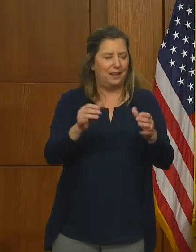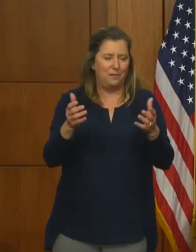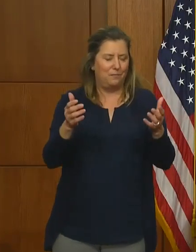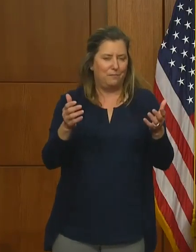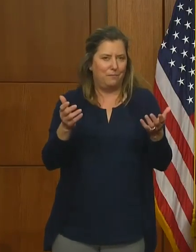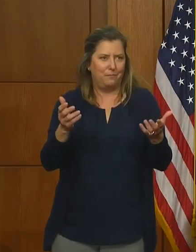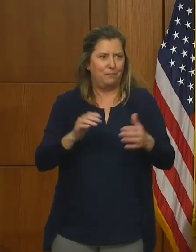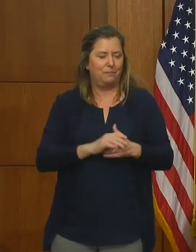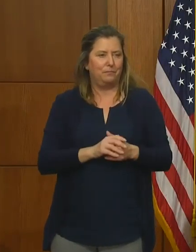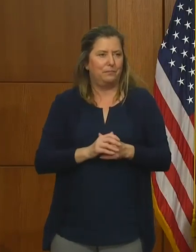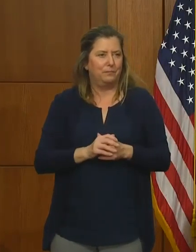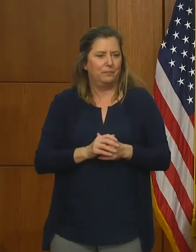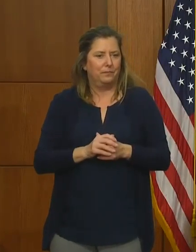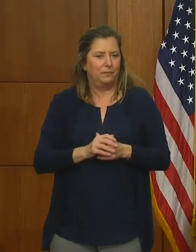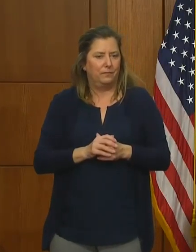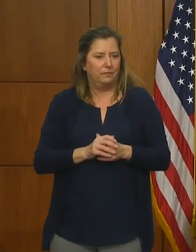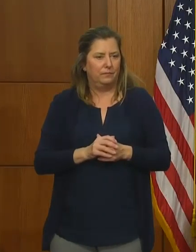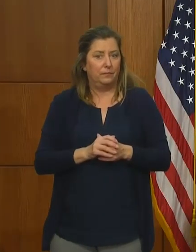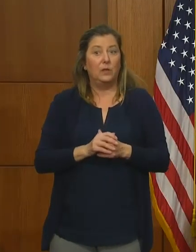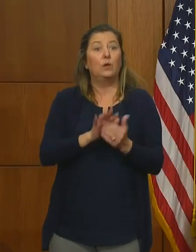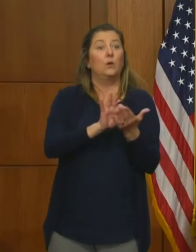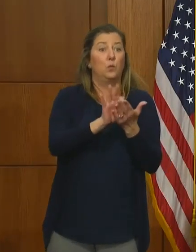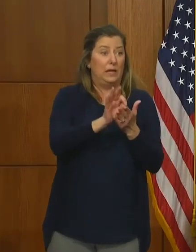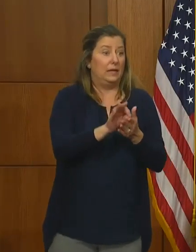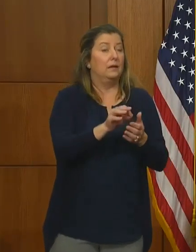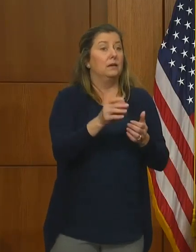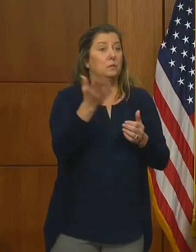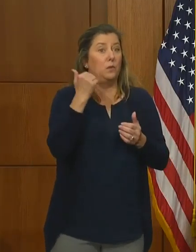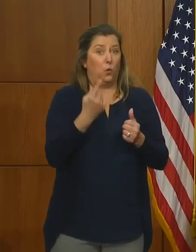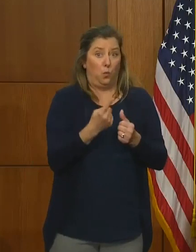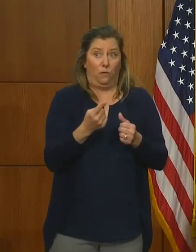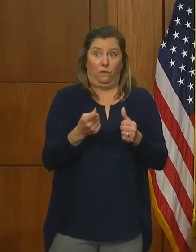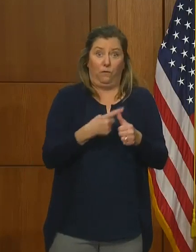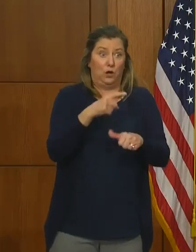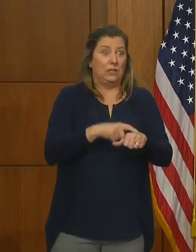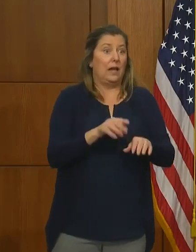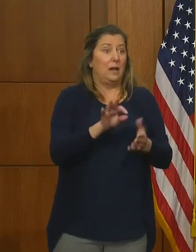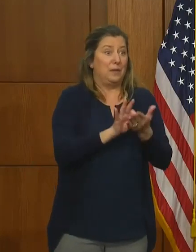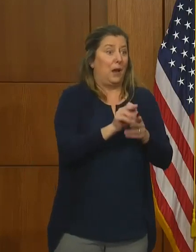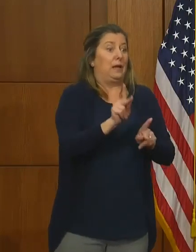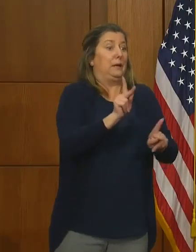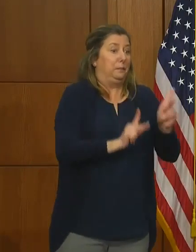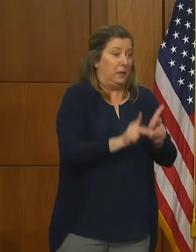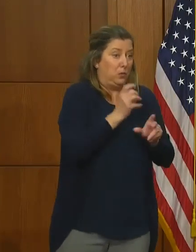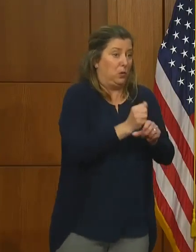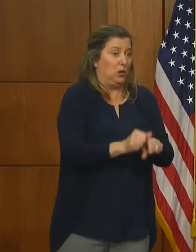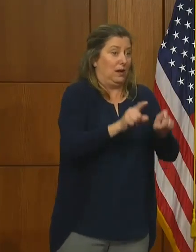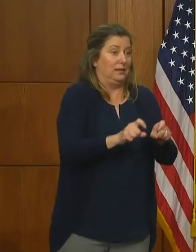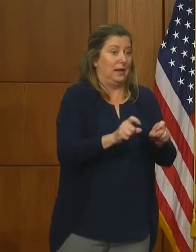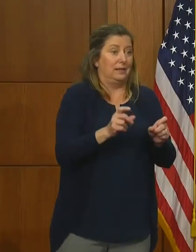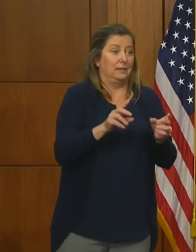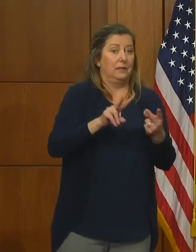BUT IT'S A TOTALLY IT'S NOT APPLES AND- APPLES WORK WE'RE IS THE DIFFERENCE BETWEEN